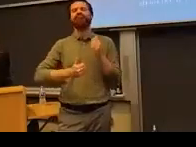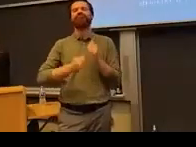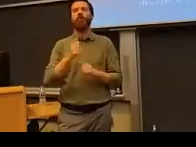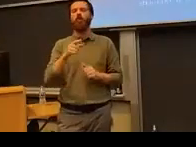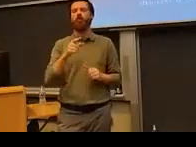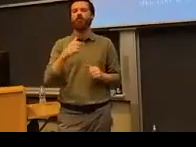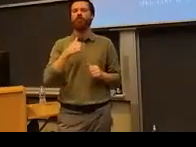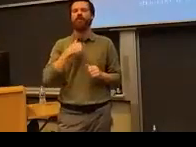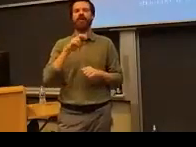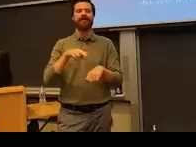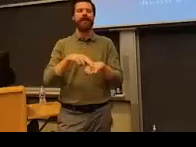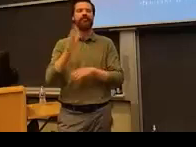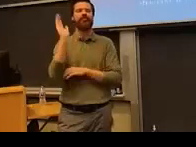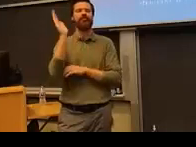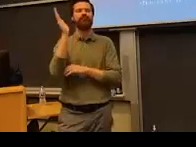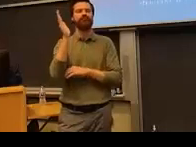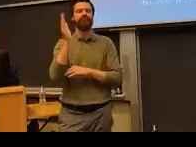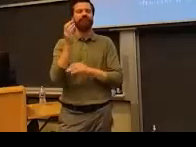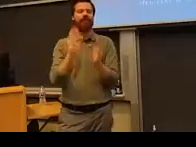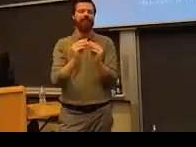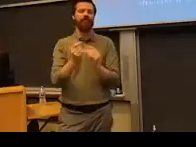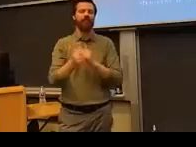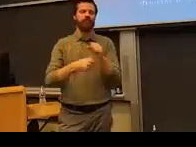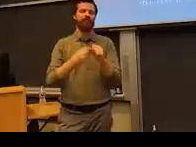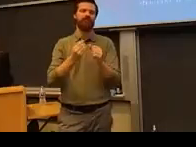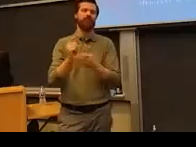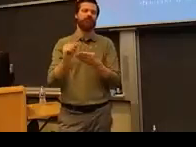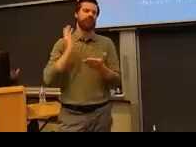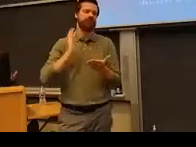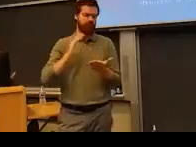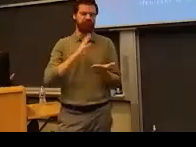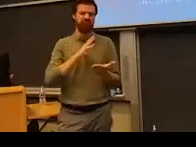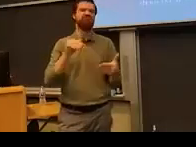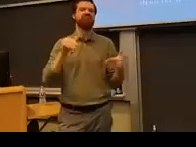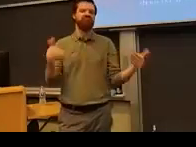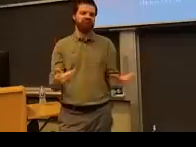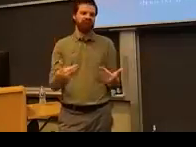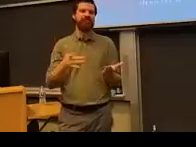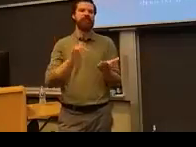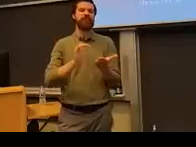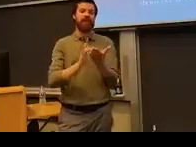National Conference a couple of weeks ago so um starting out by introducing medy at University of